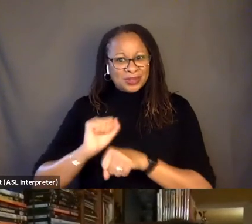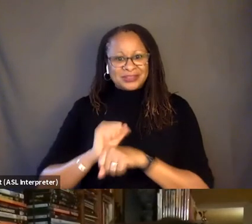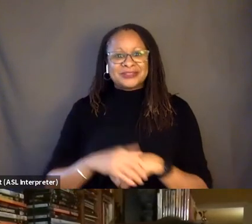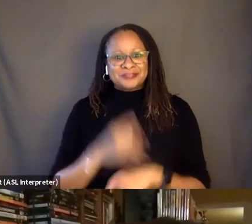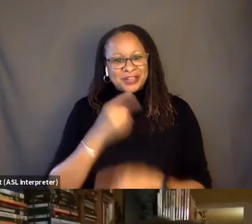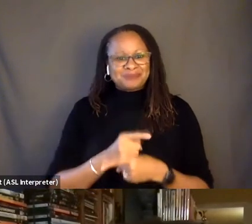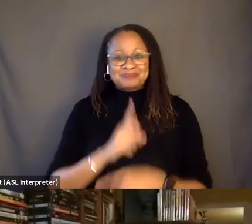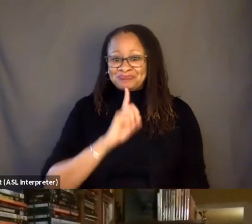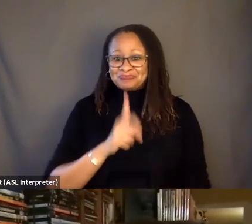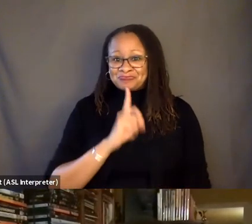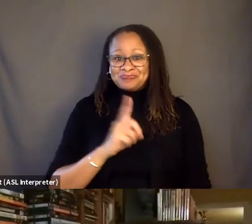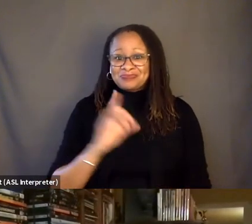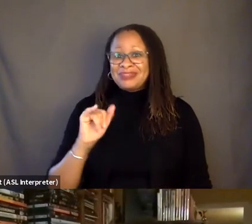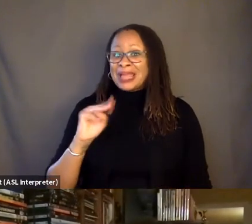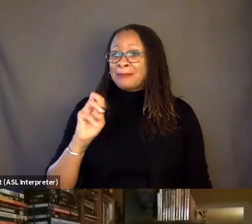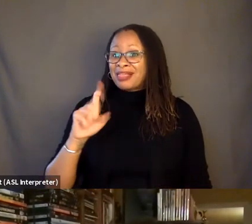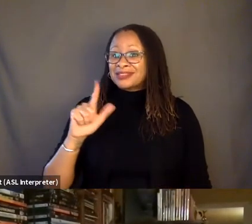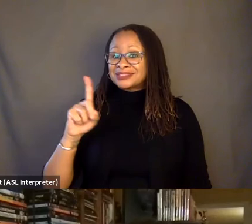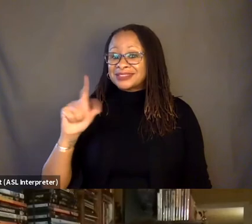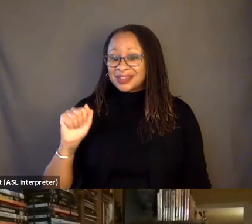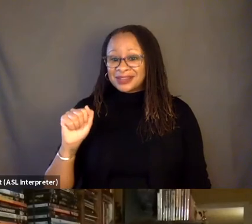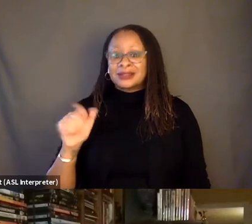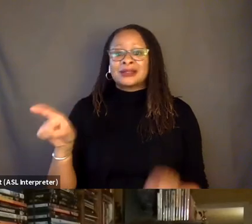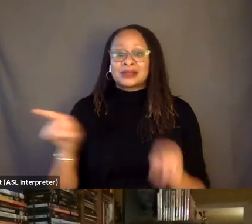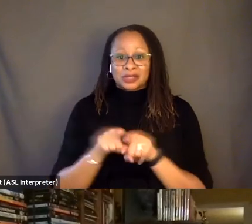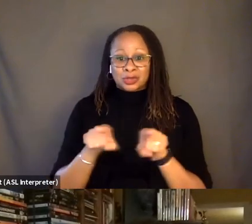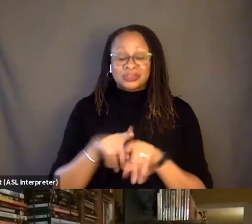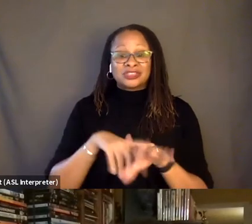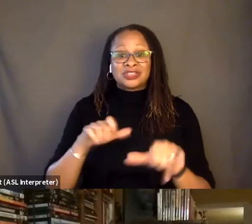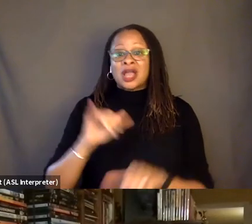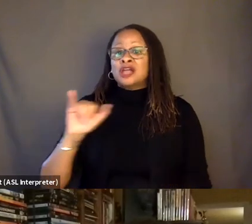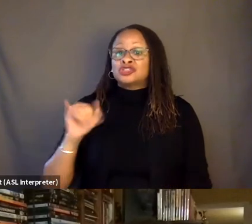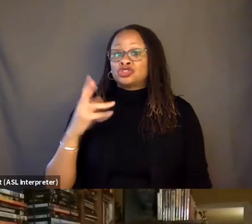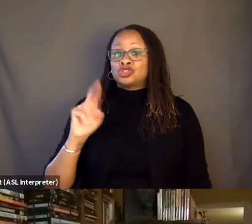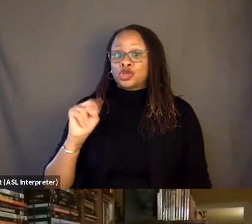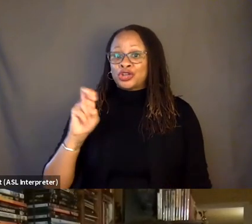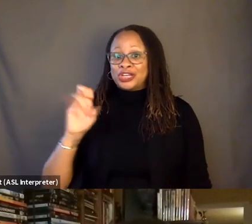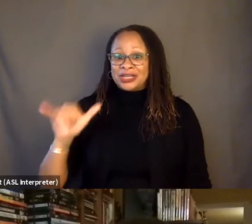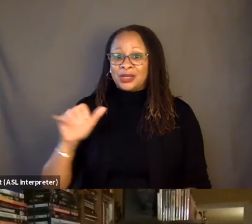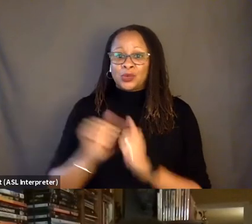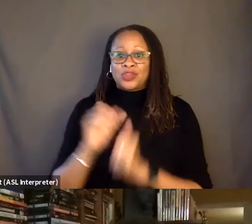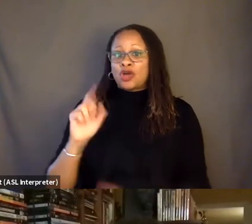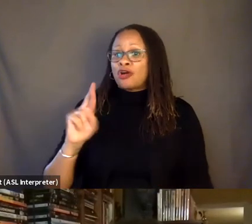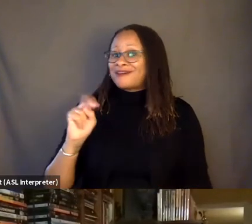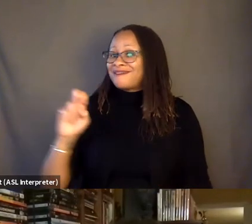There's the Imelda one and also the Journey one with Arnel. Yes.